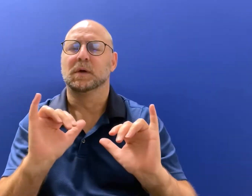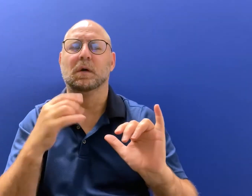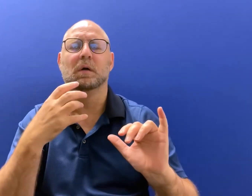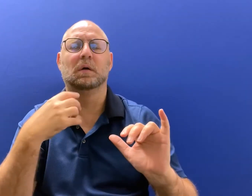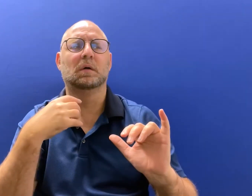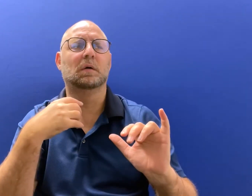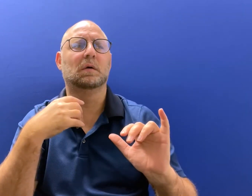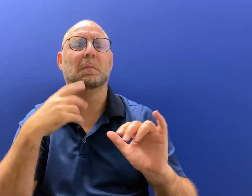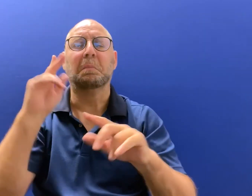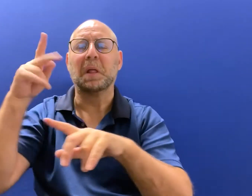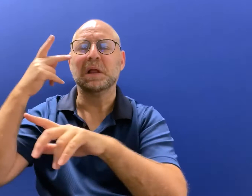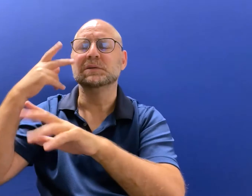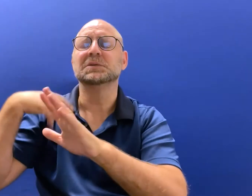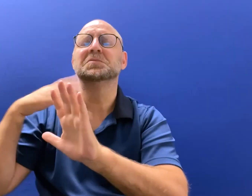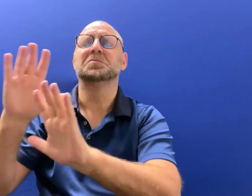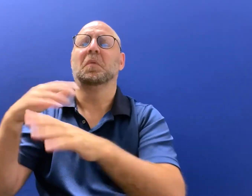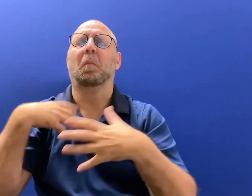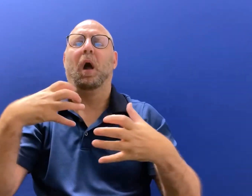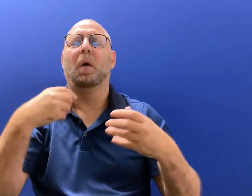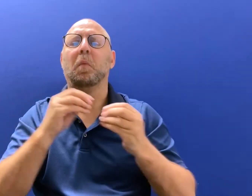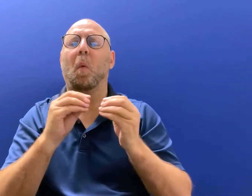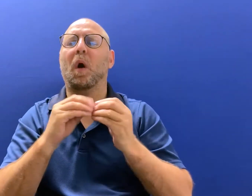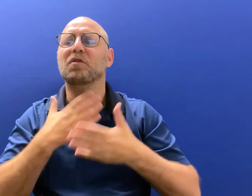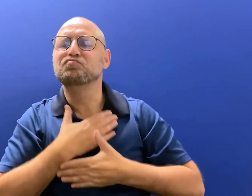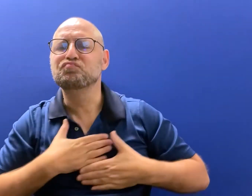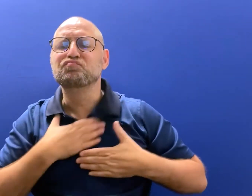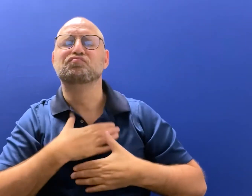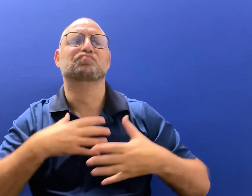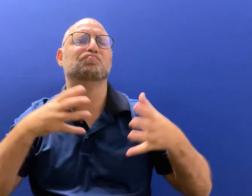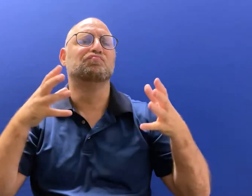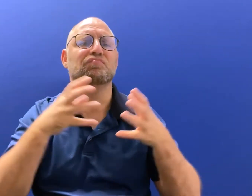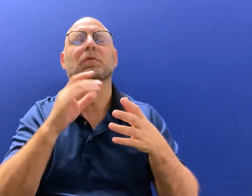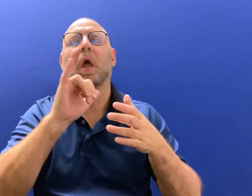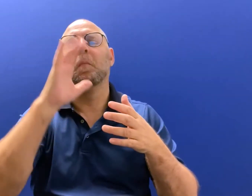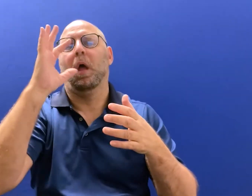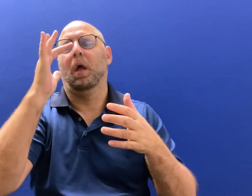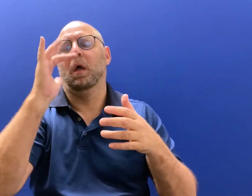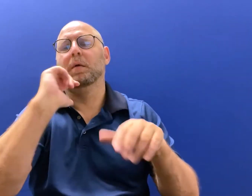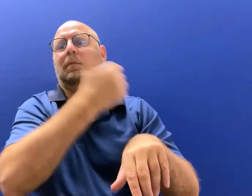Deaf queer men wanted something similiar, but without the politics;